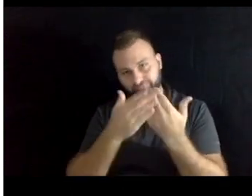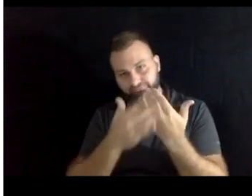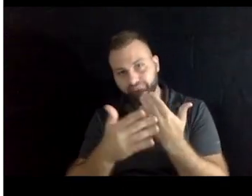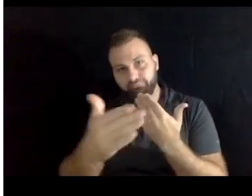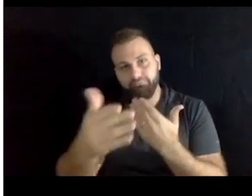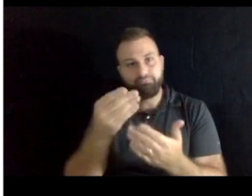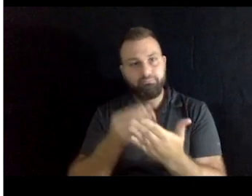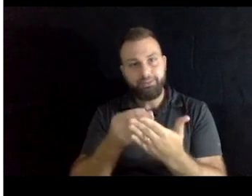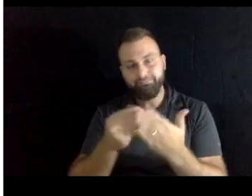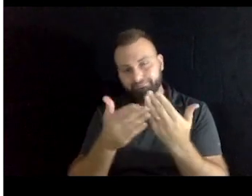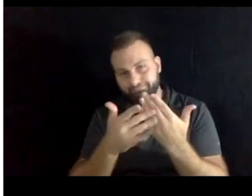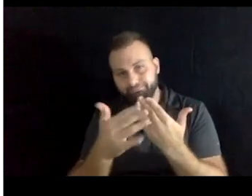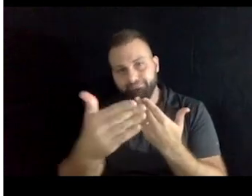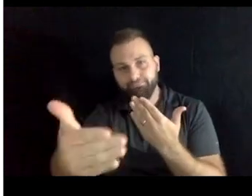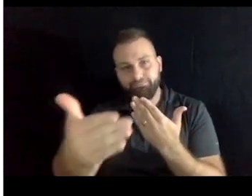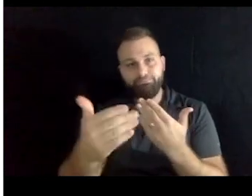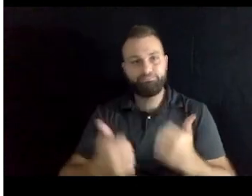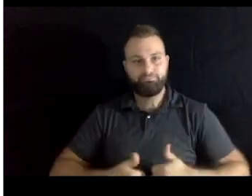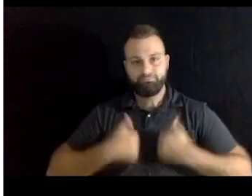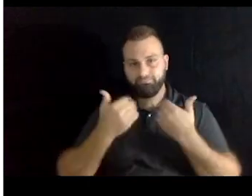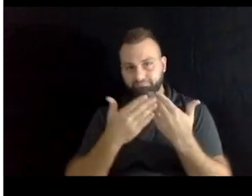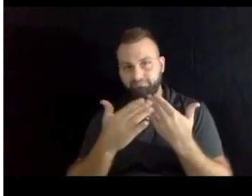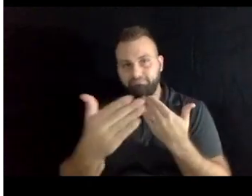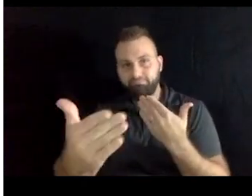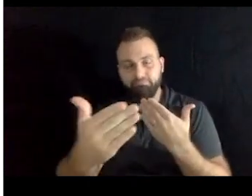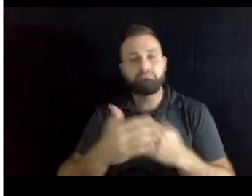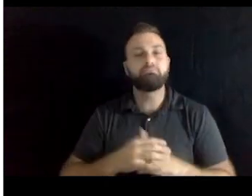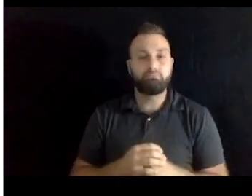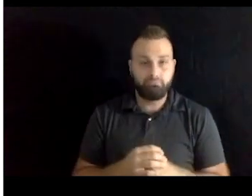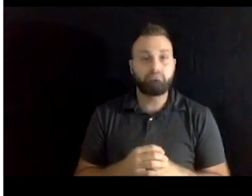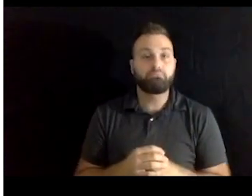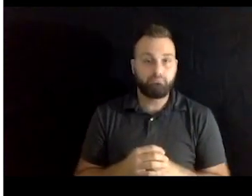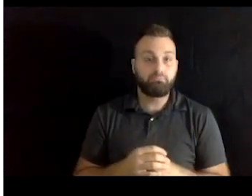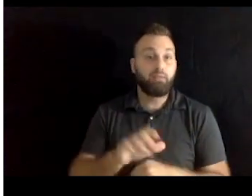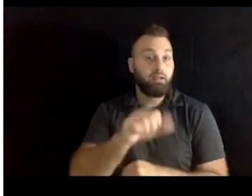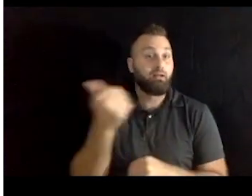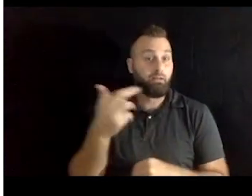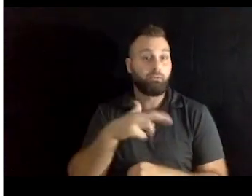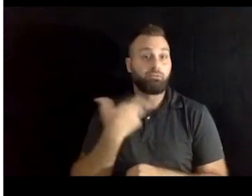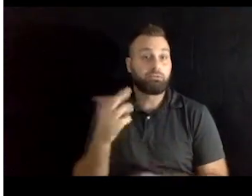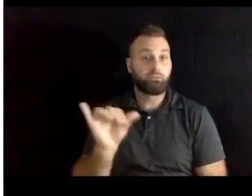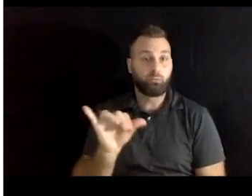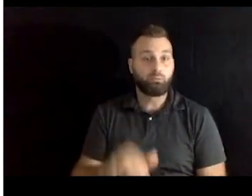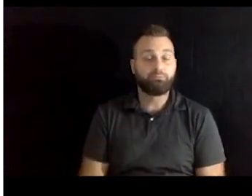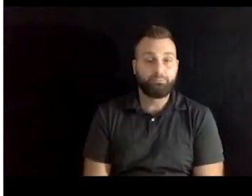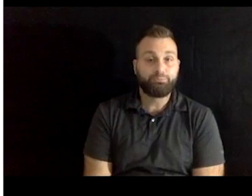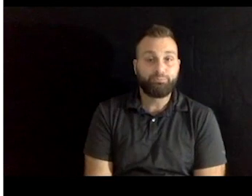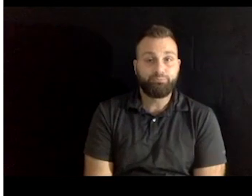and they are also at risk for other poor outcomes.